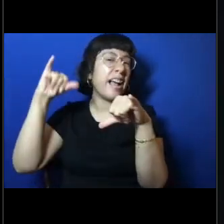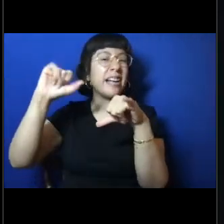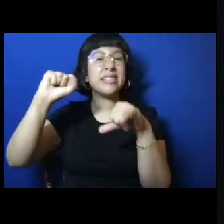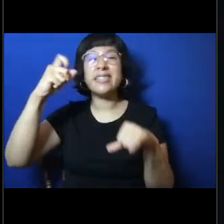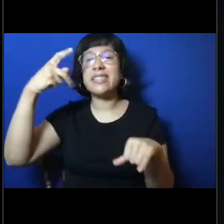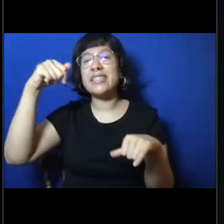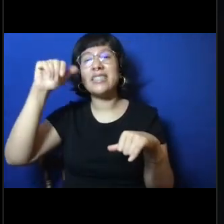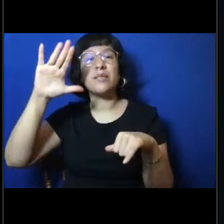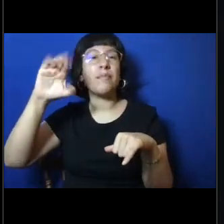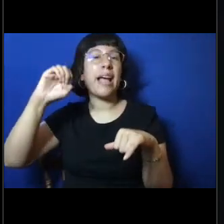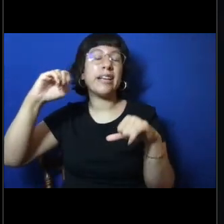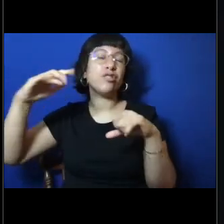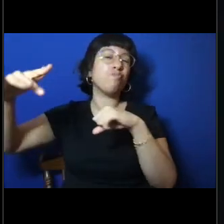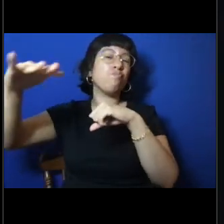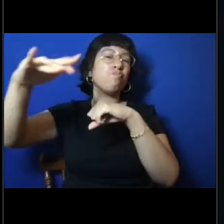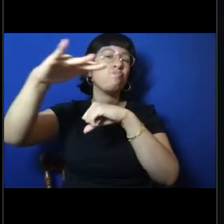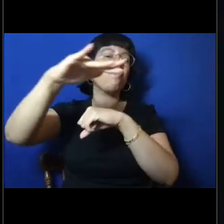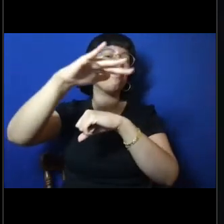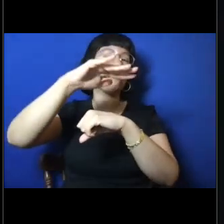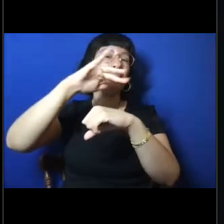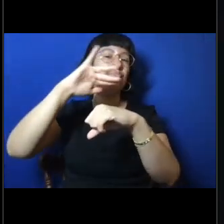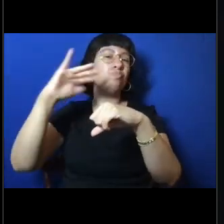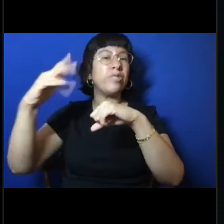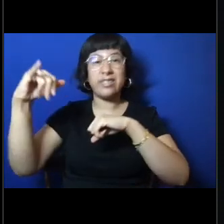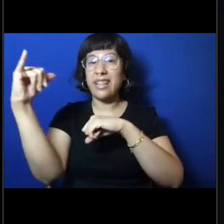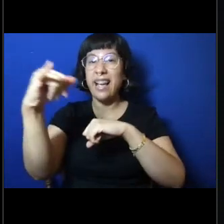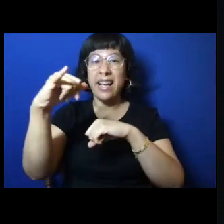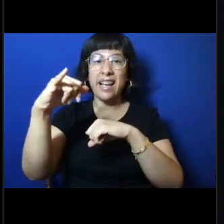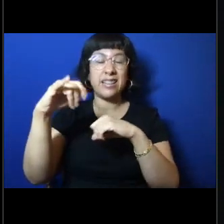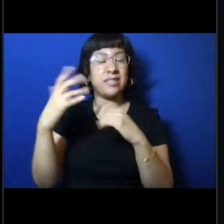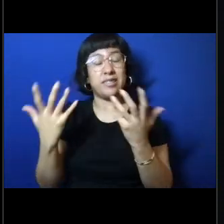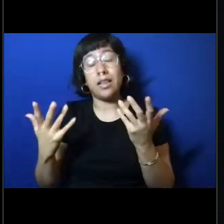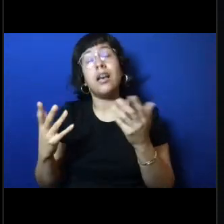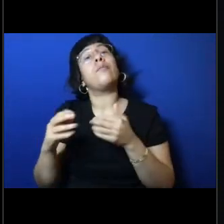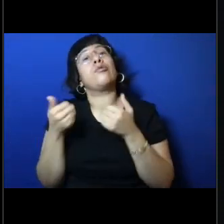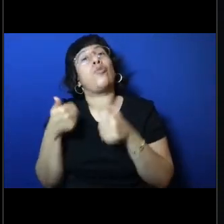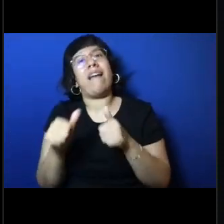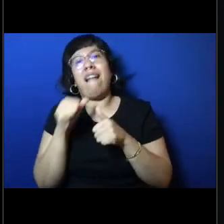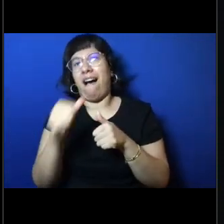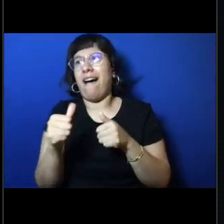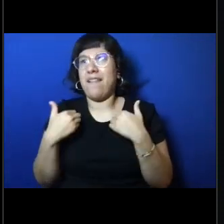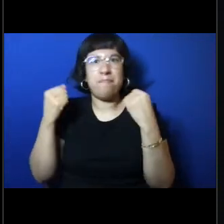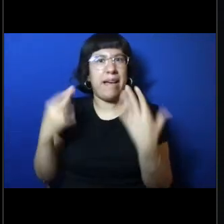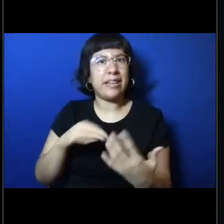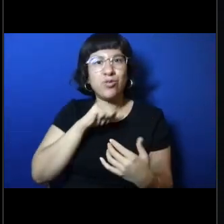not kind of litter the orbital environment. But that's a really, that's another part